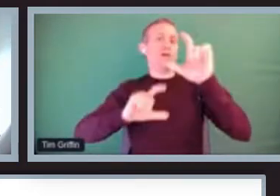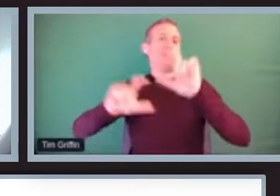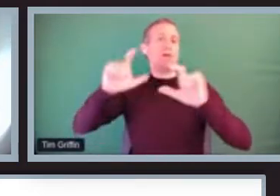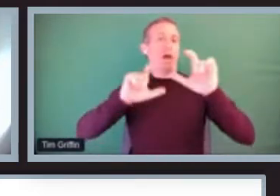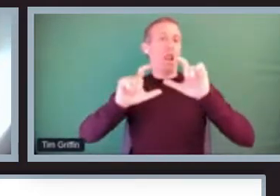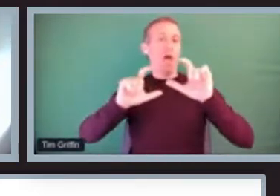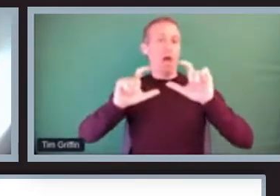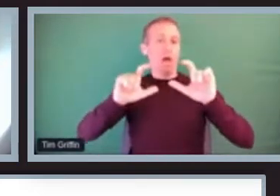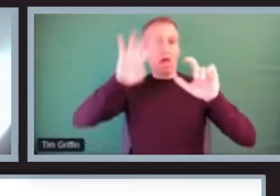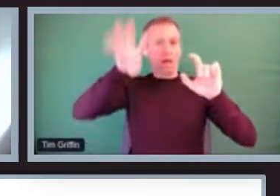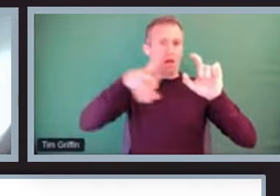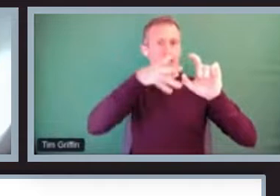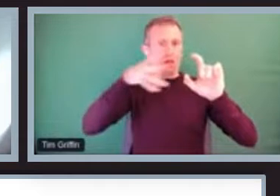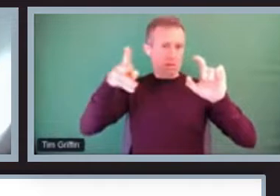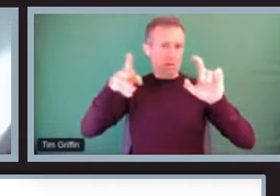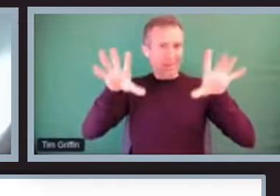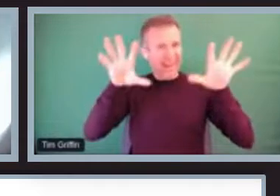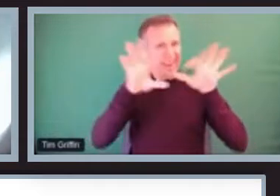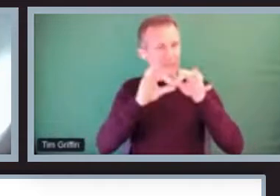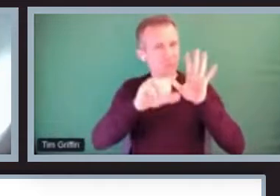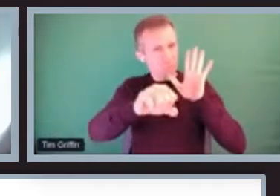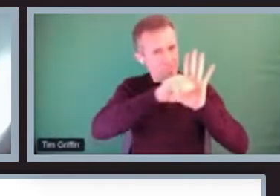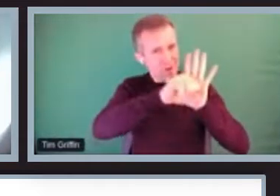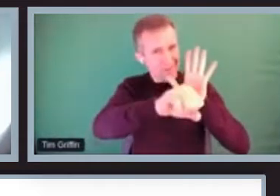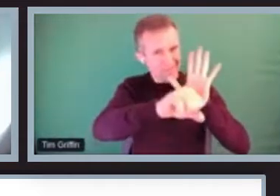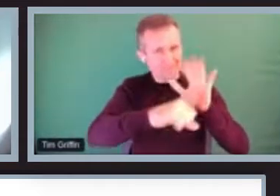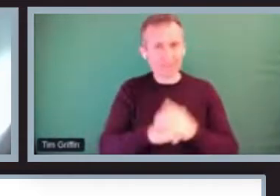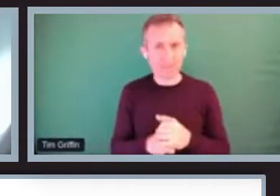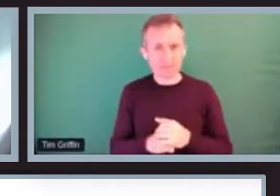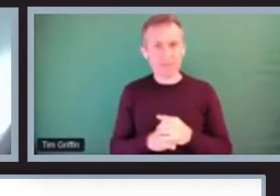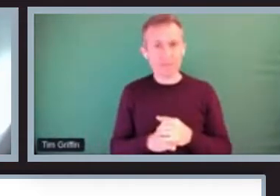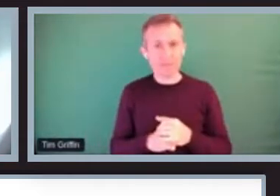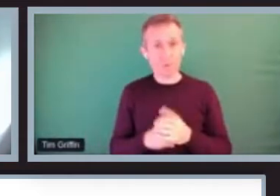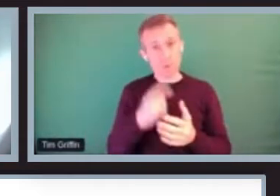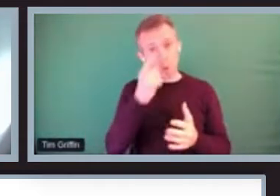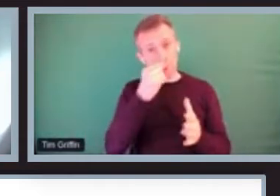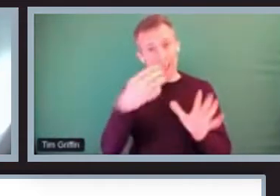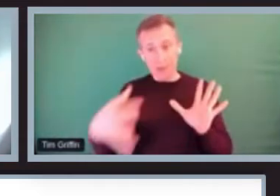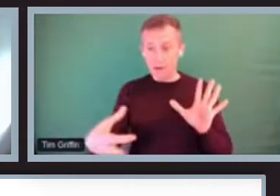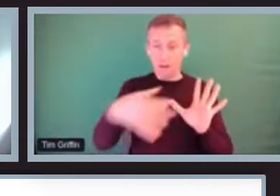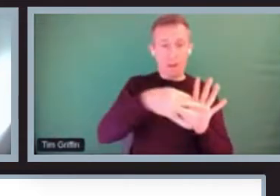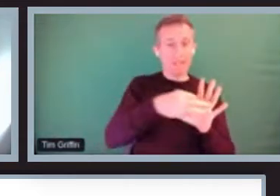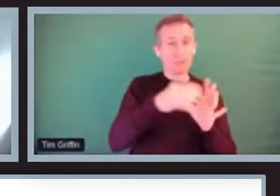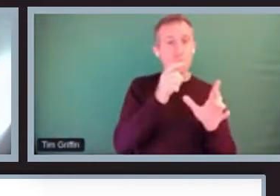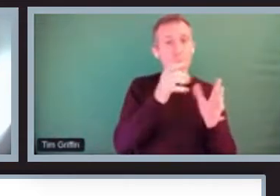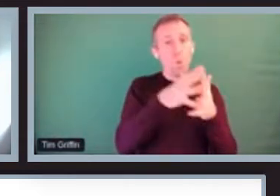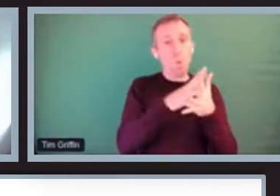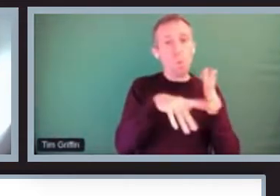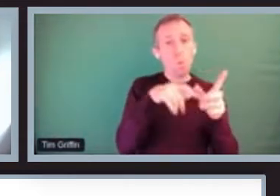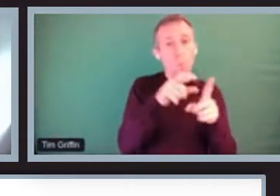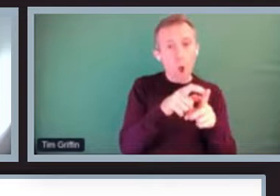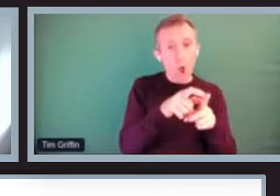They are likely to be part of PowerPoint and Word templates with brand colours included in the theme.